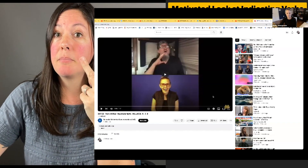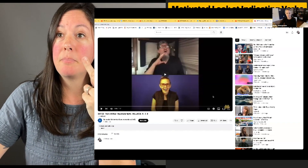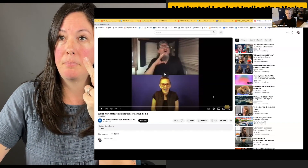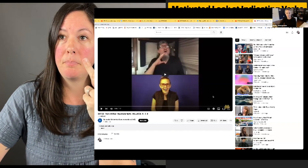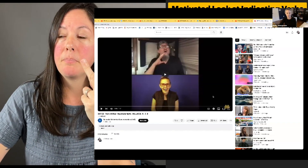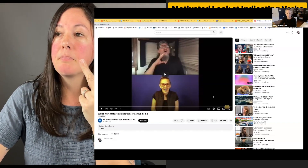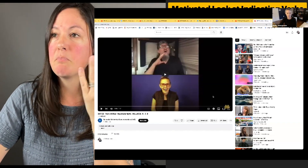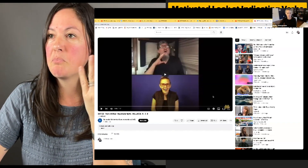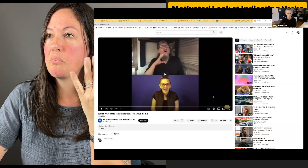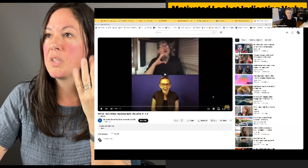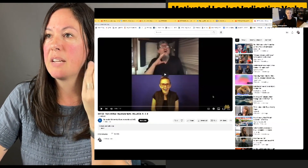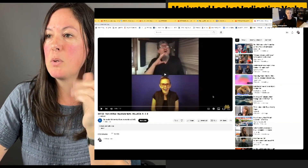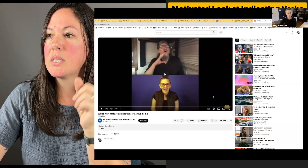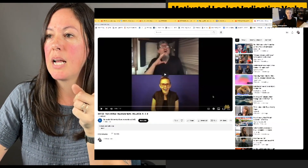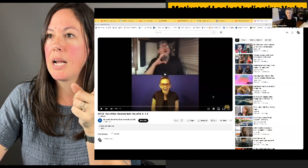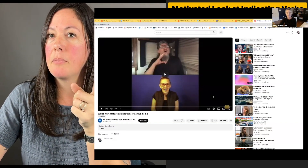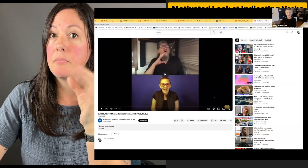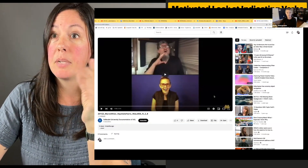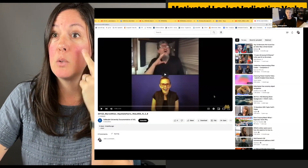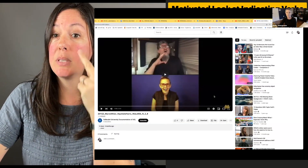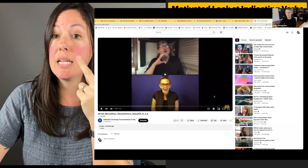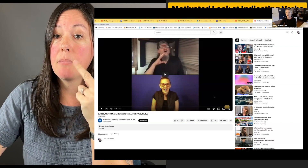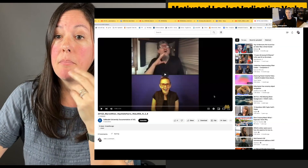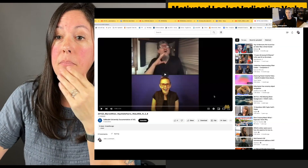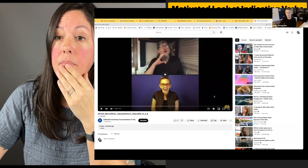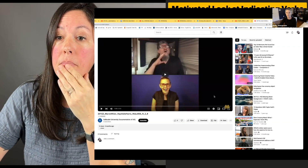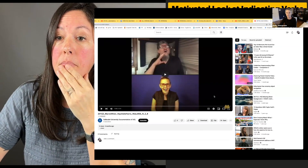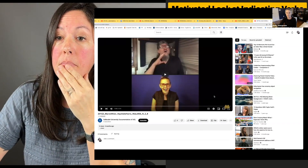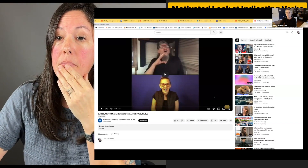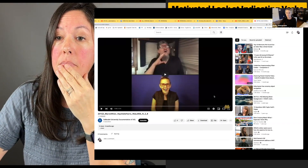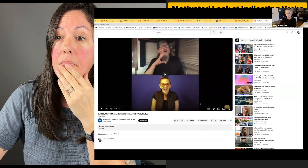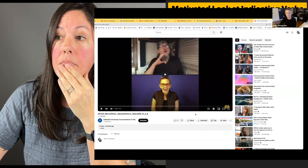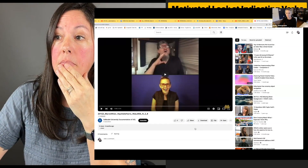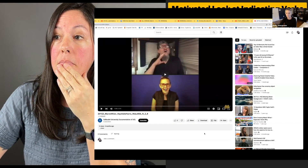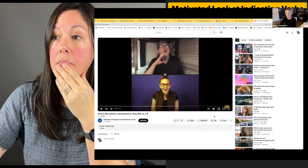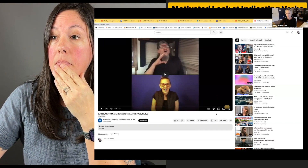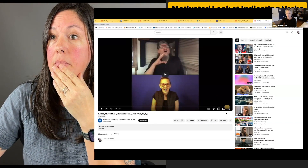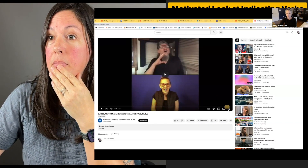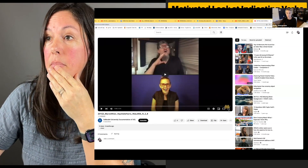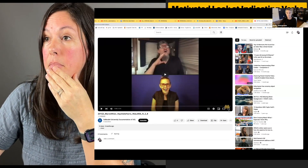now can people see the video that's being